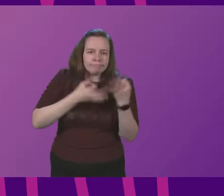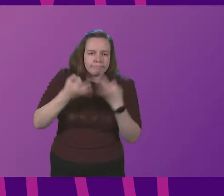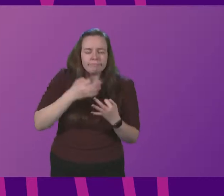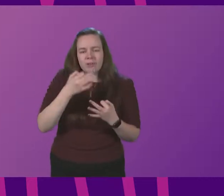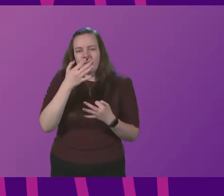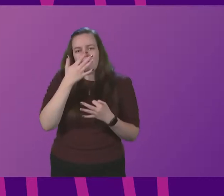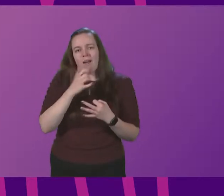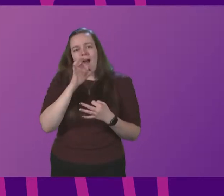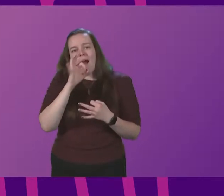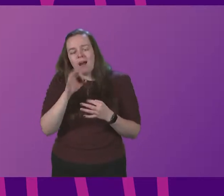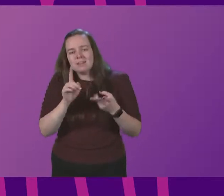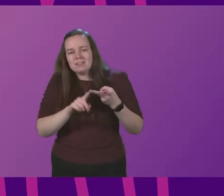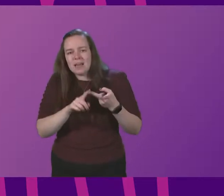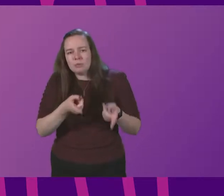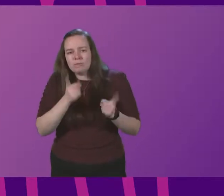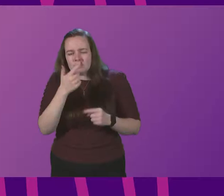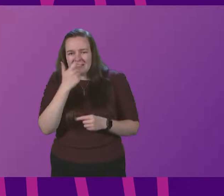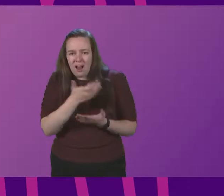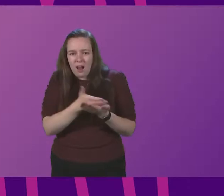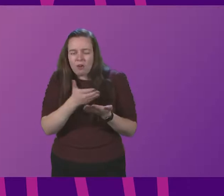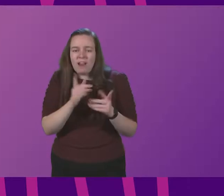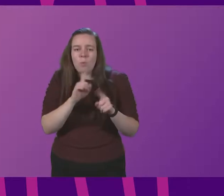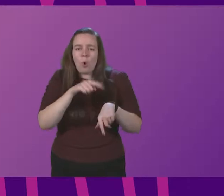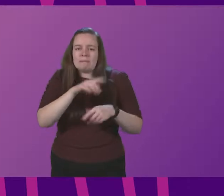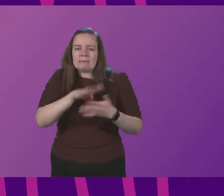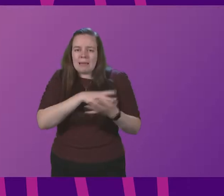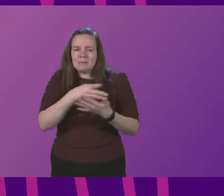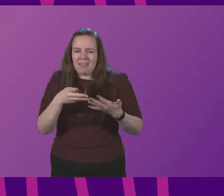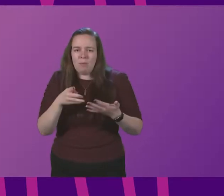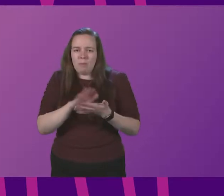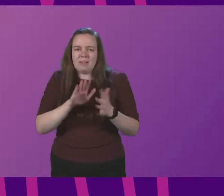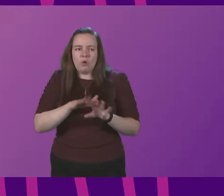Minister the need to clarify a timetable so that we do not have another Penrose or Chilcot inquiry.